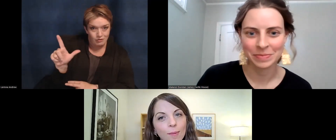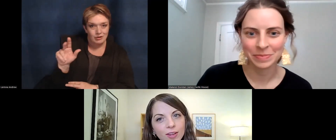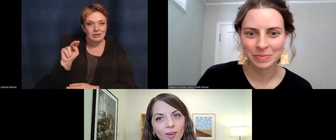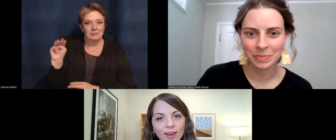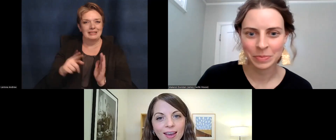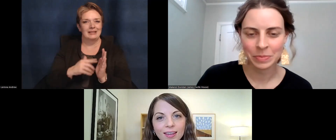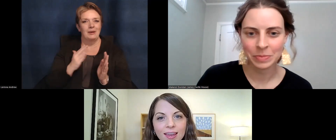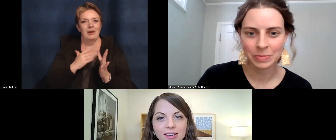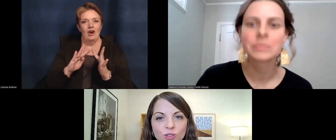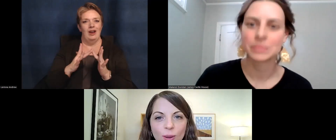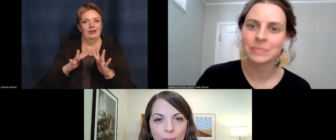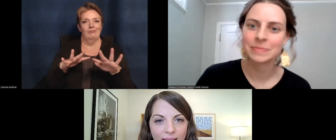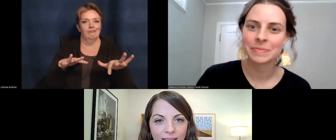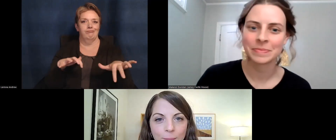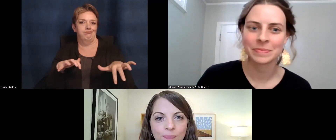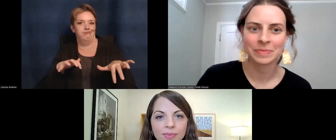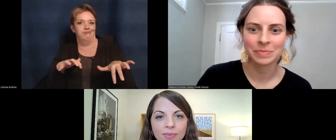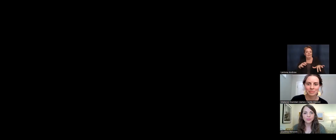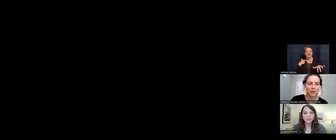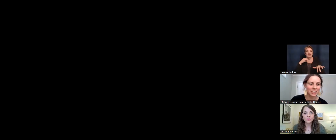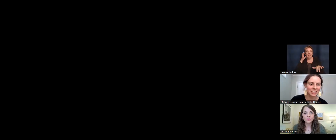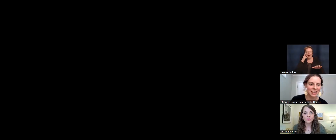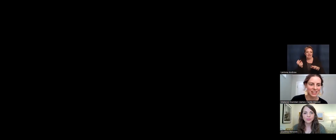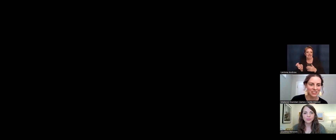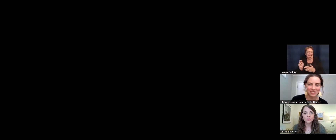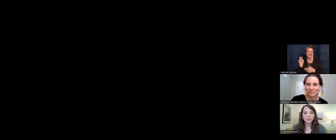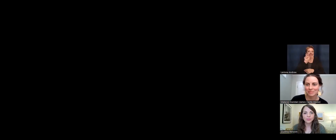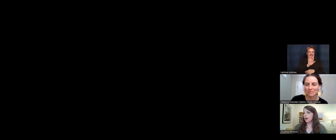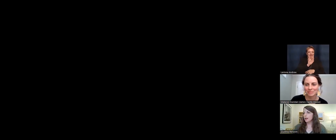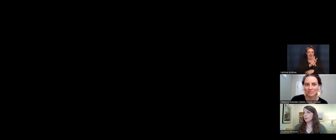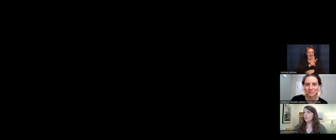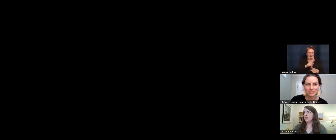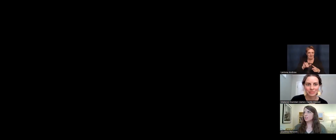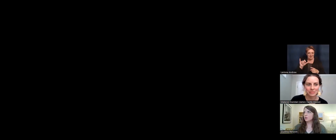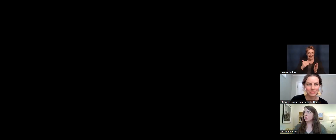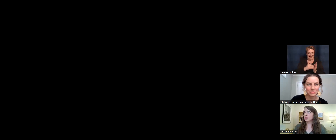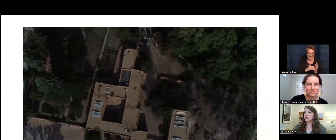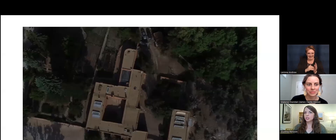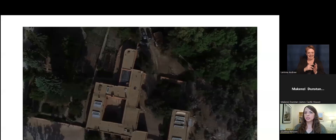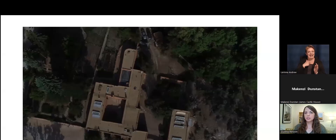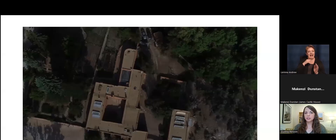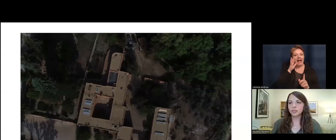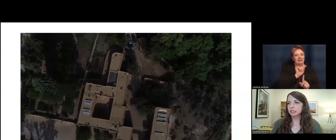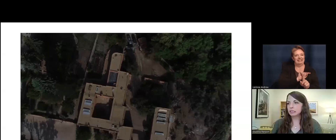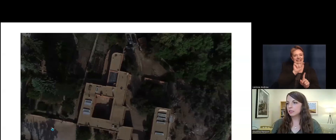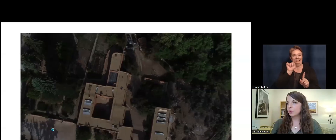So I'm gonna go ahead and jump back in and I'm gonna fast forward just the littlest bit.